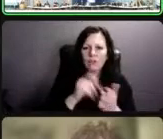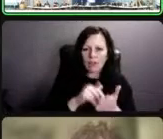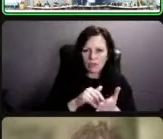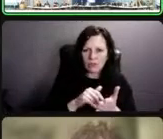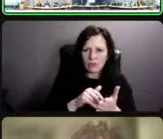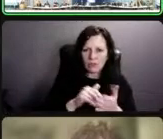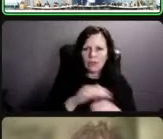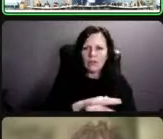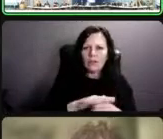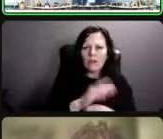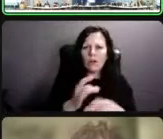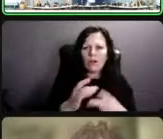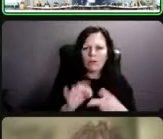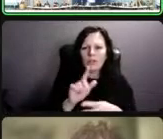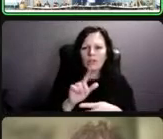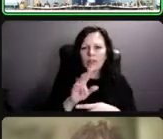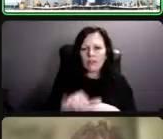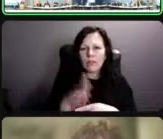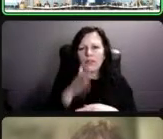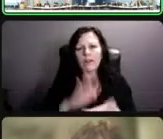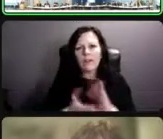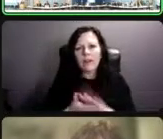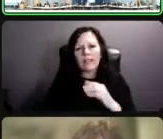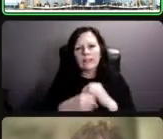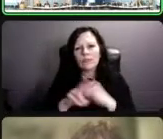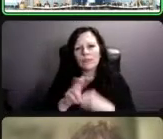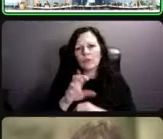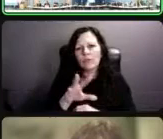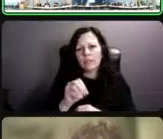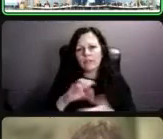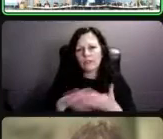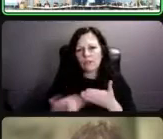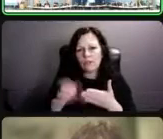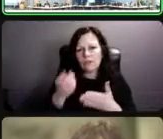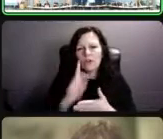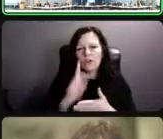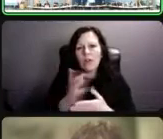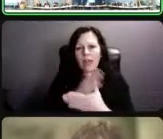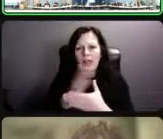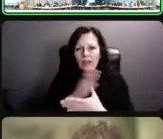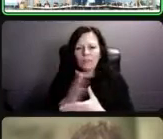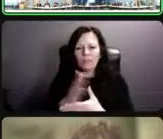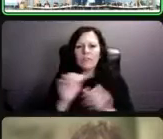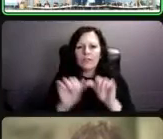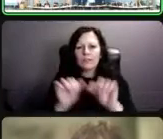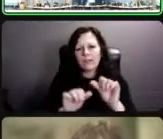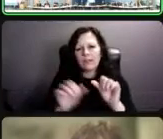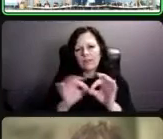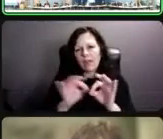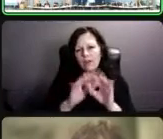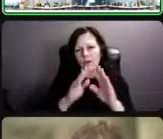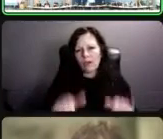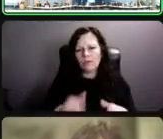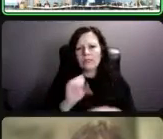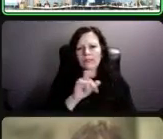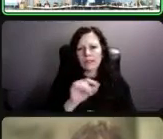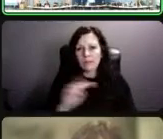SO AT A DOLLAR TWENTY FIVE